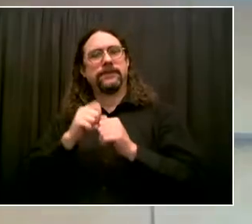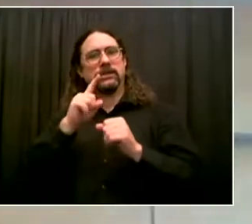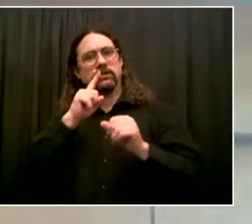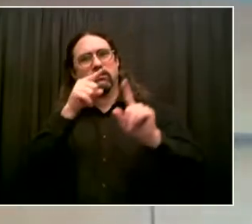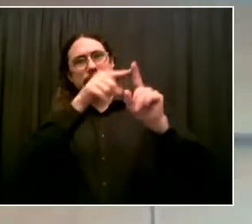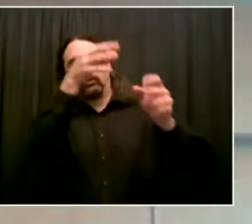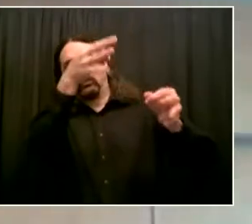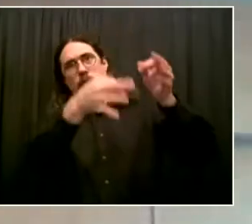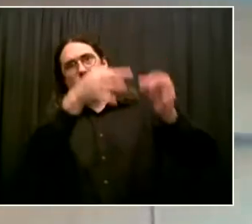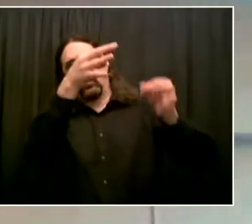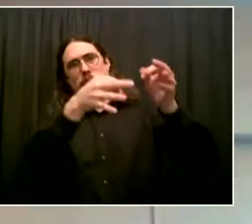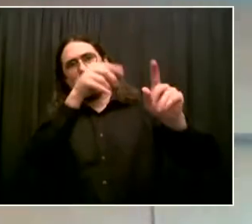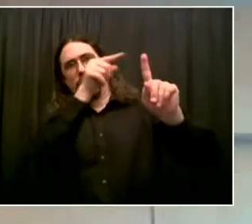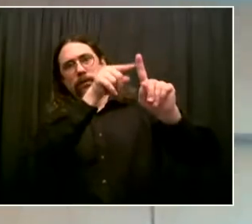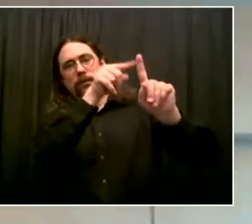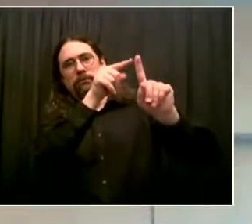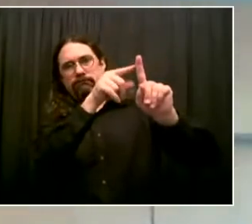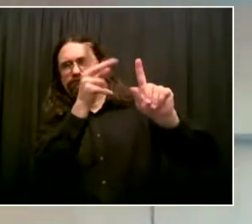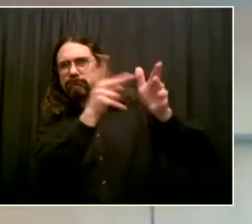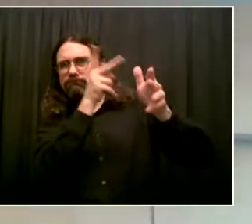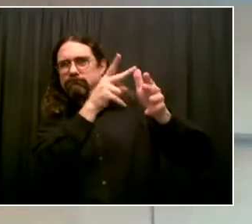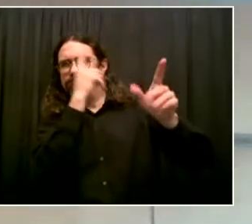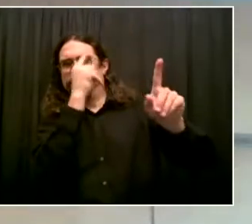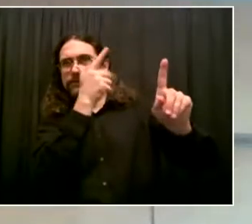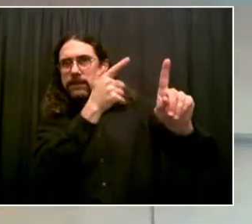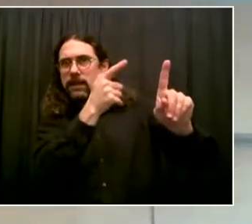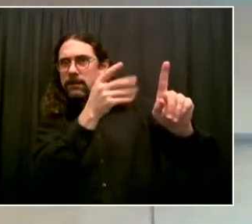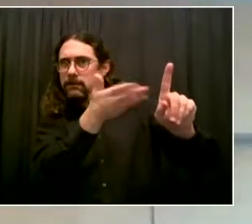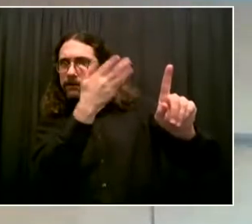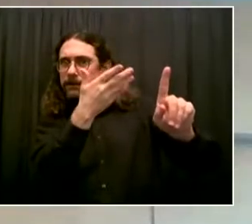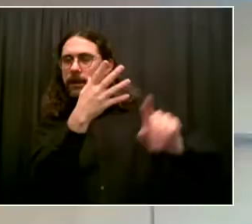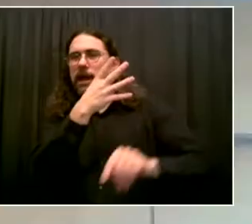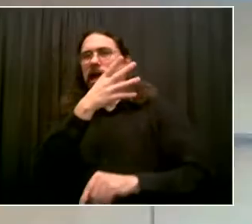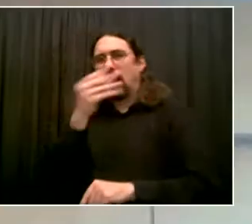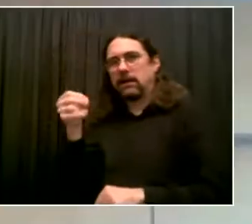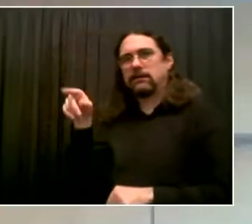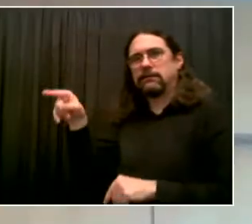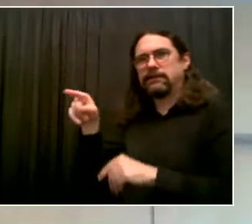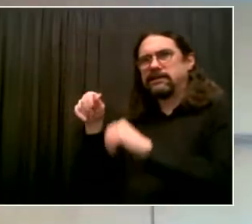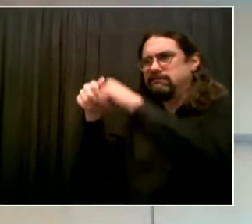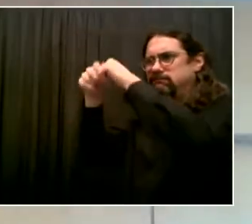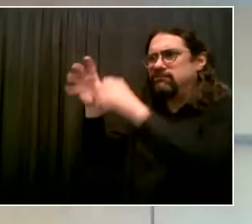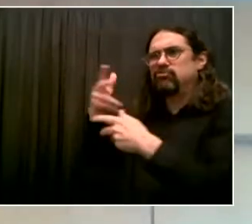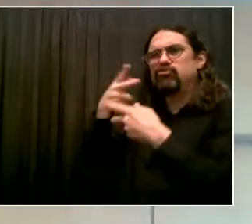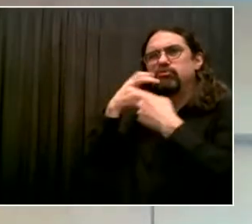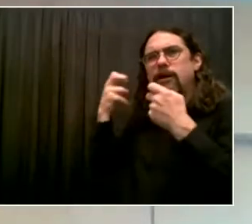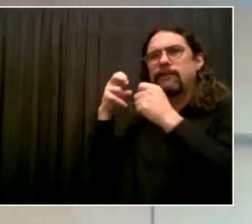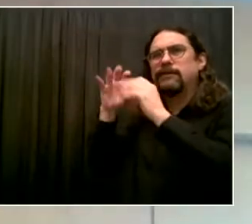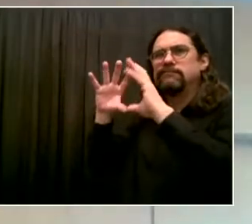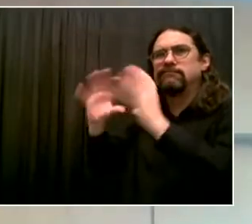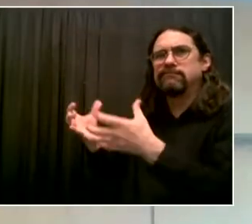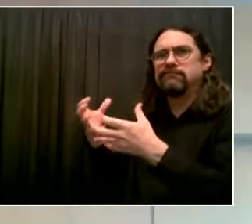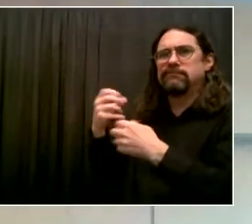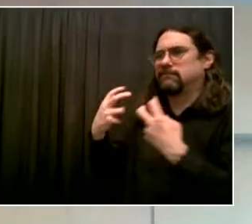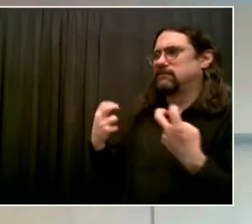HAVE ALREADY DEMONSTRATED BY THEIR ACTIONS AND THEY'RE WILLING TO HARM OTHERS, THAT